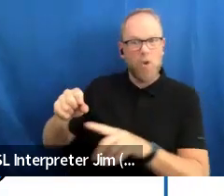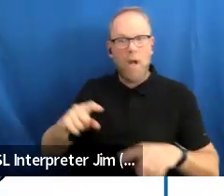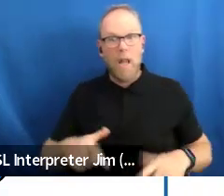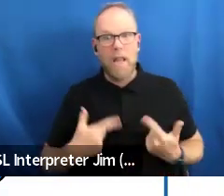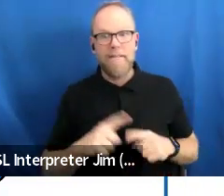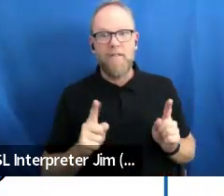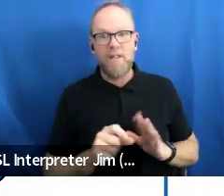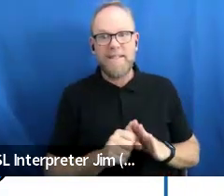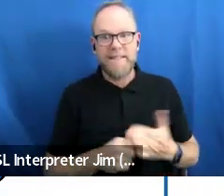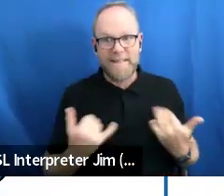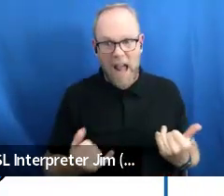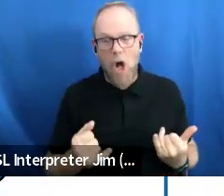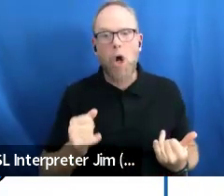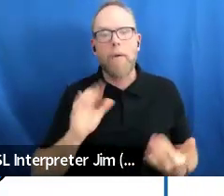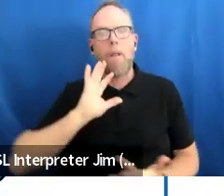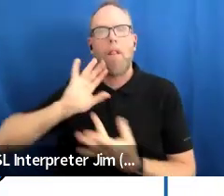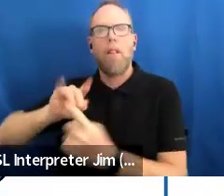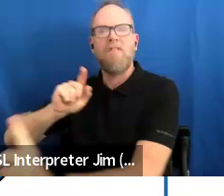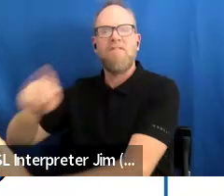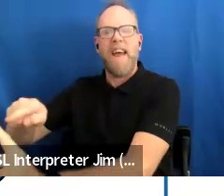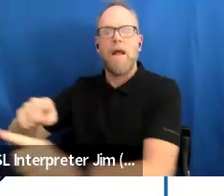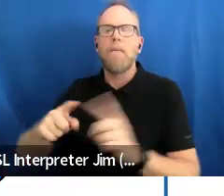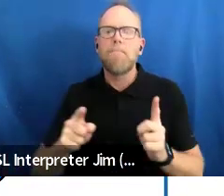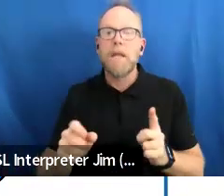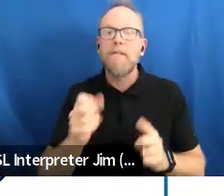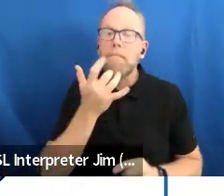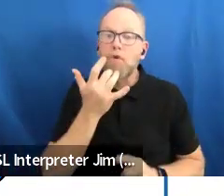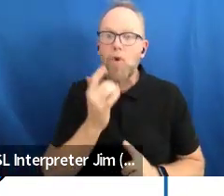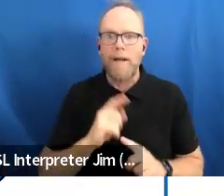However, if you need a different ADA Center because you're now living in